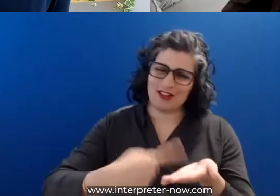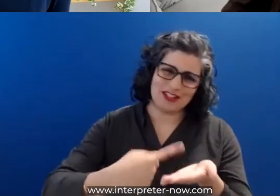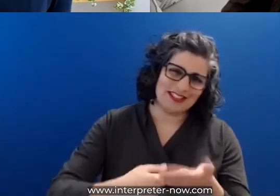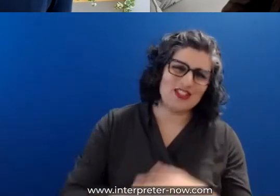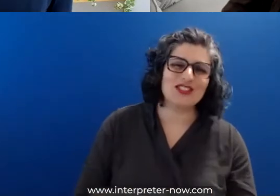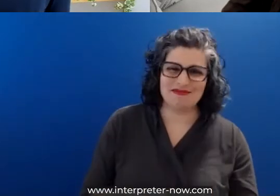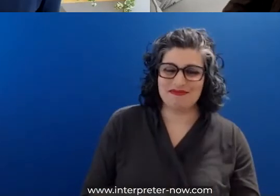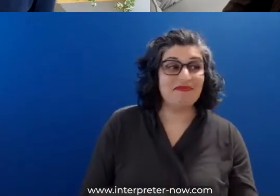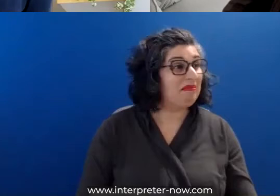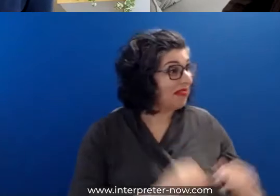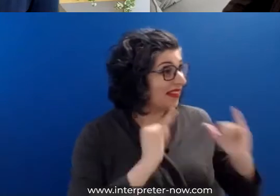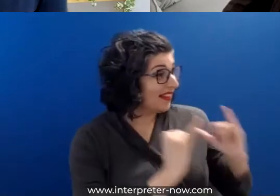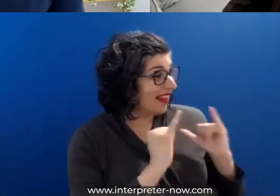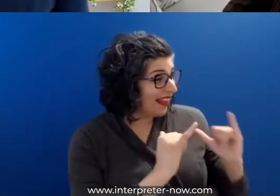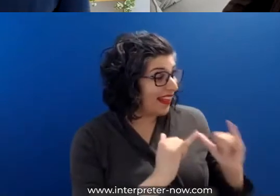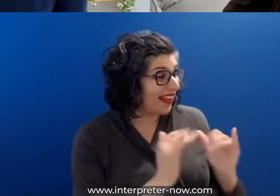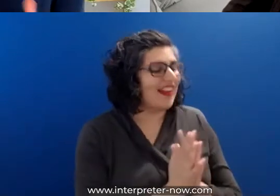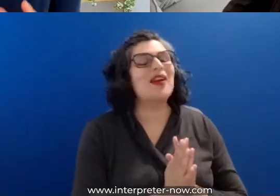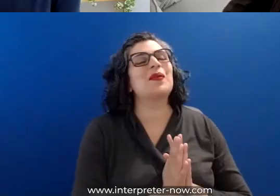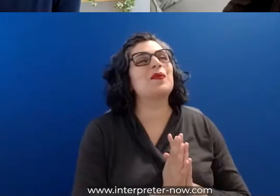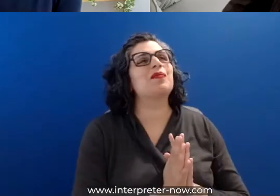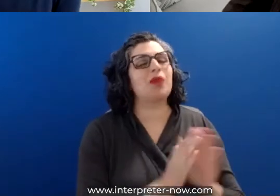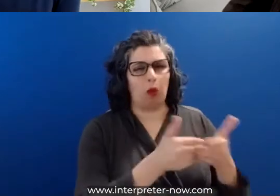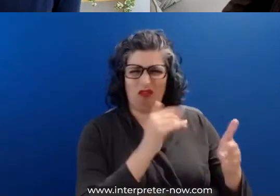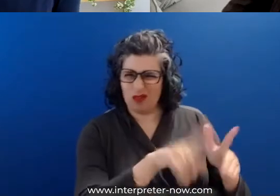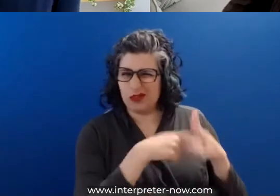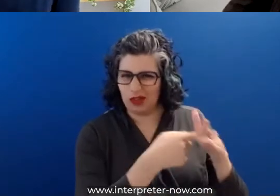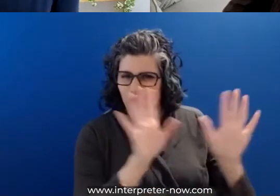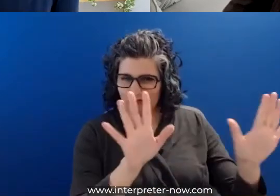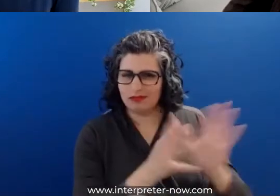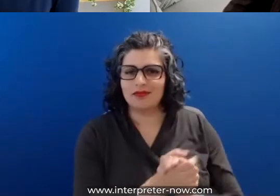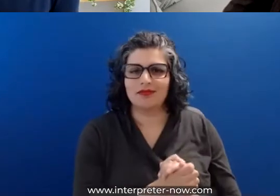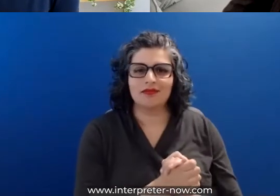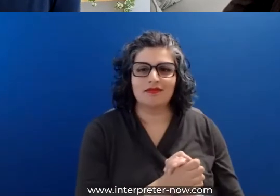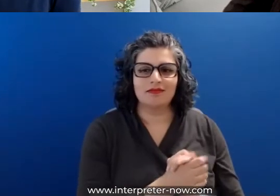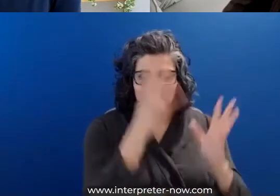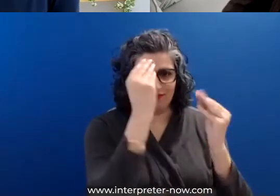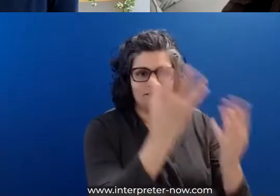Yeah, me too. So before we dive in, I want to tell everybody who’s on YouTube